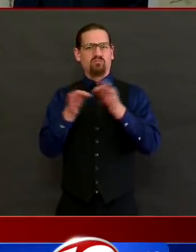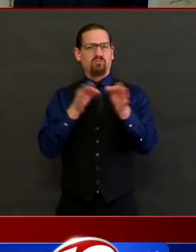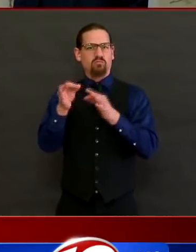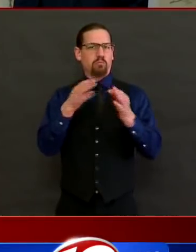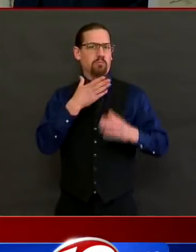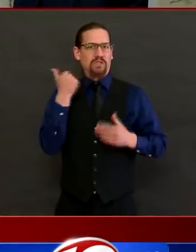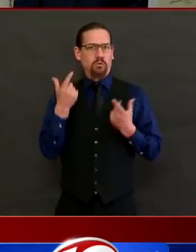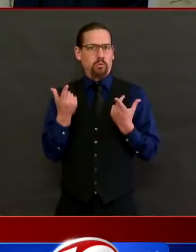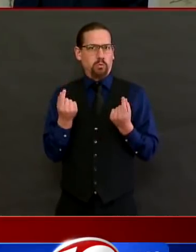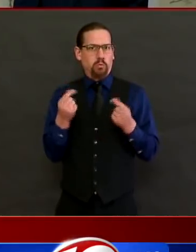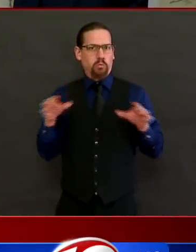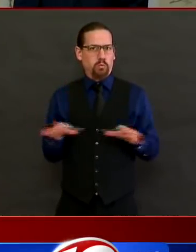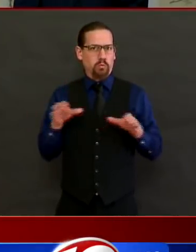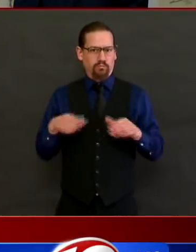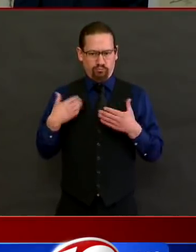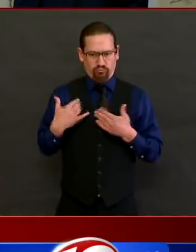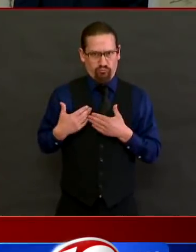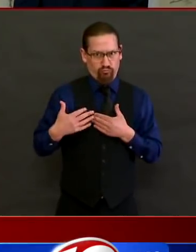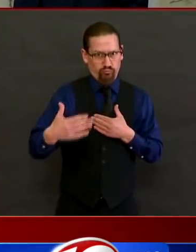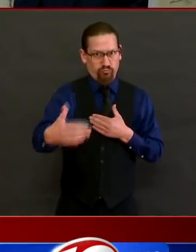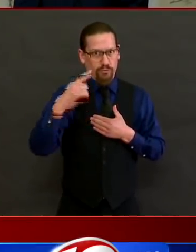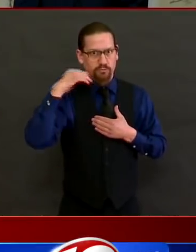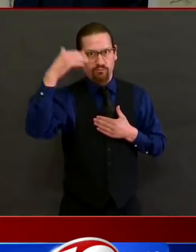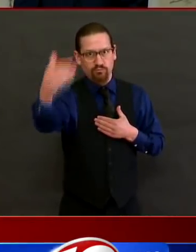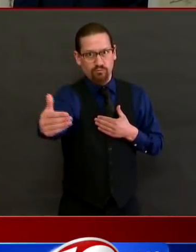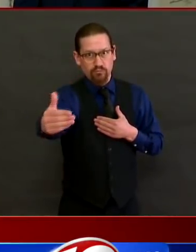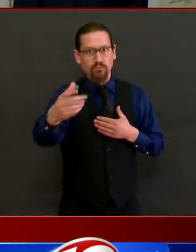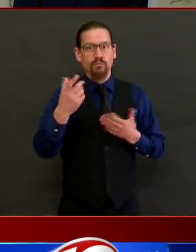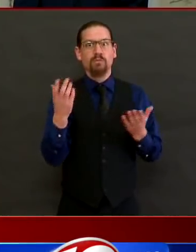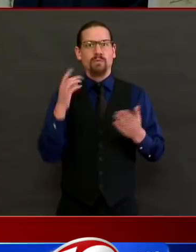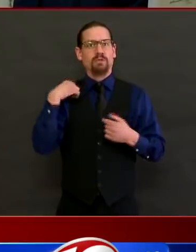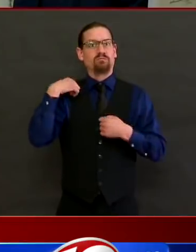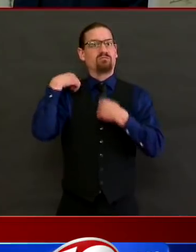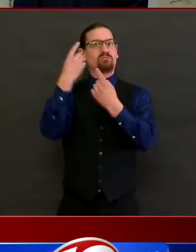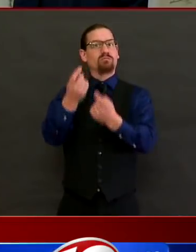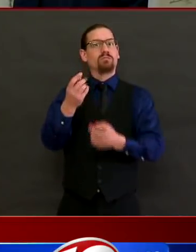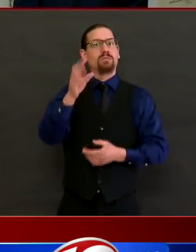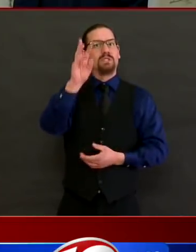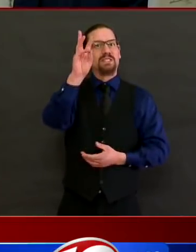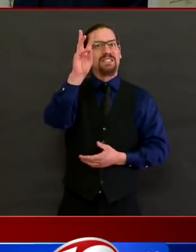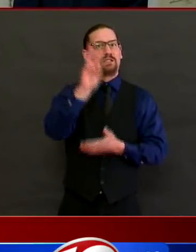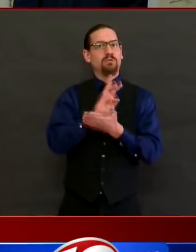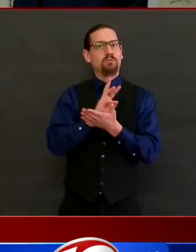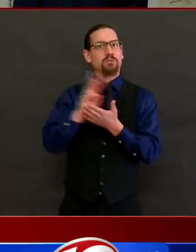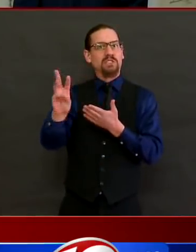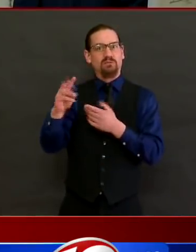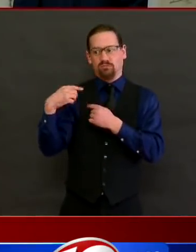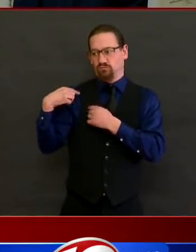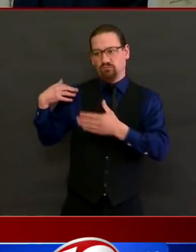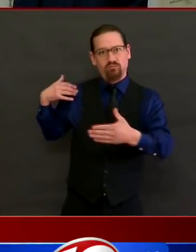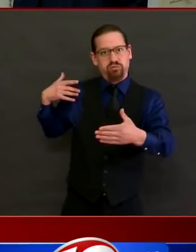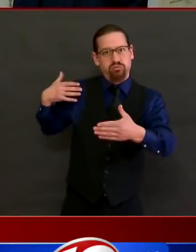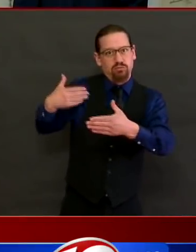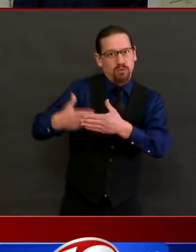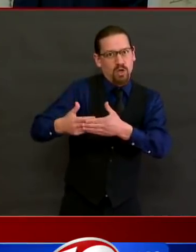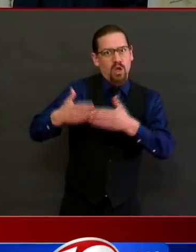GOING. SO, FOR THE PAST SIX WEEKS, WE HAVE BEEN HARD AT WORK, TRYING